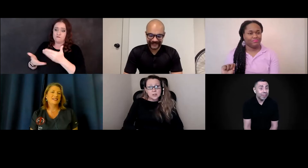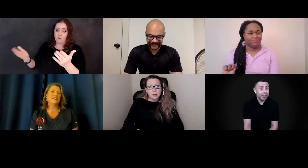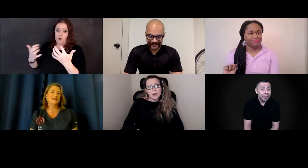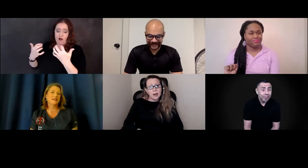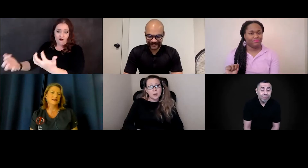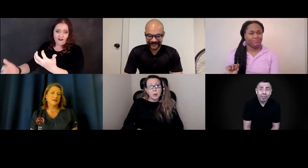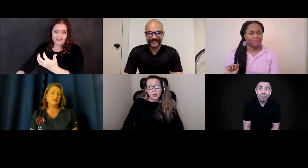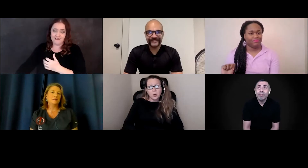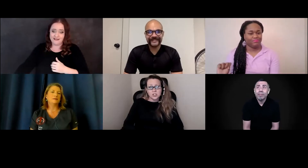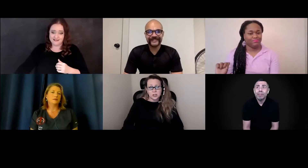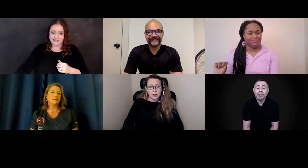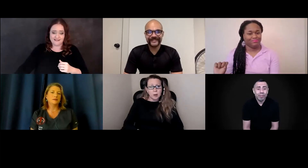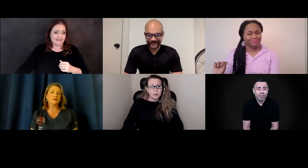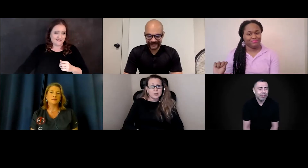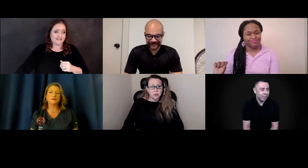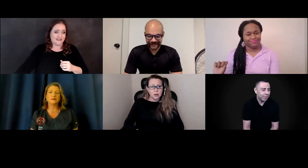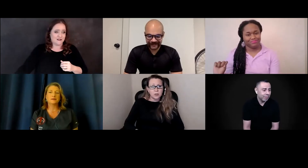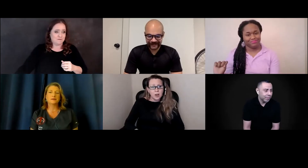First I'm going to have the poll question come up on the screen for the audience.